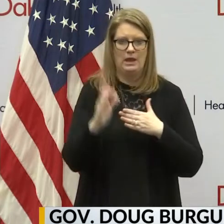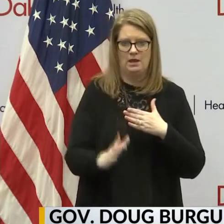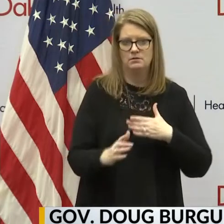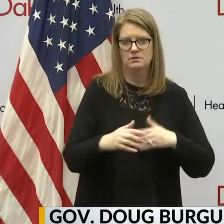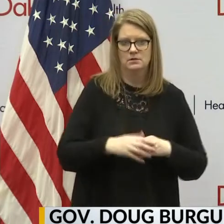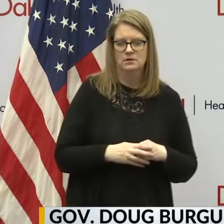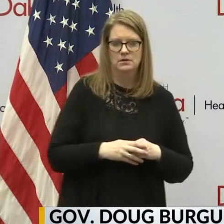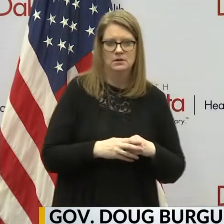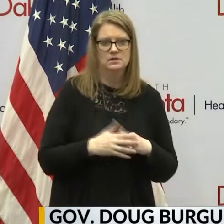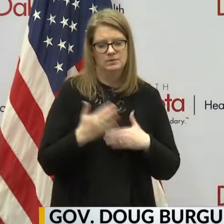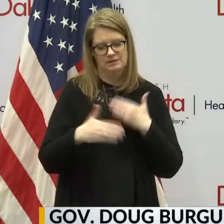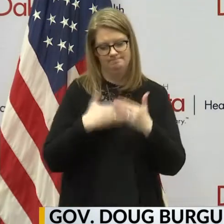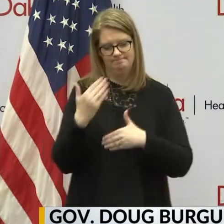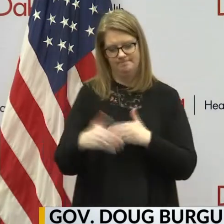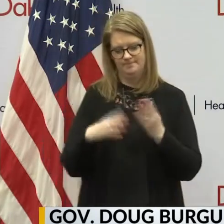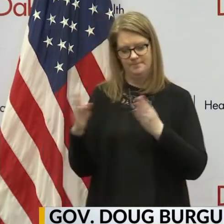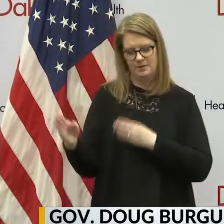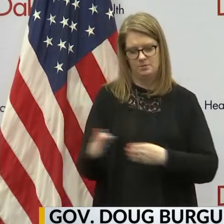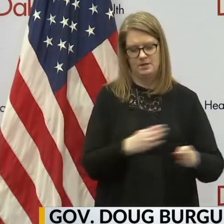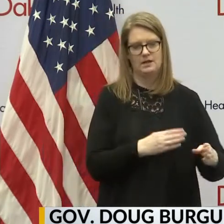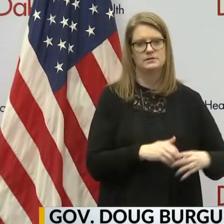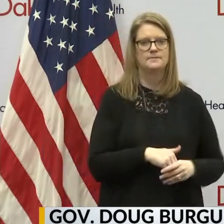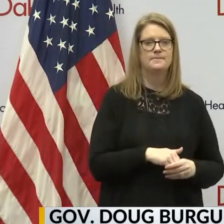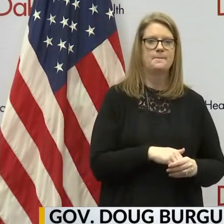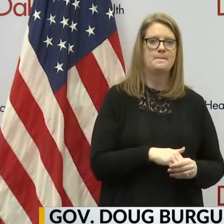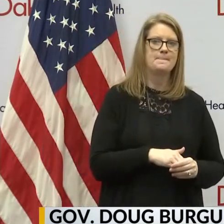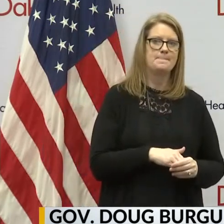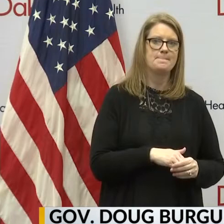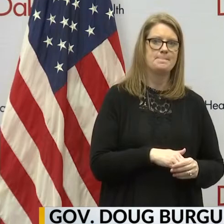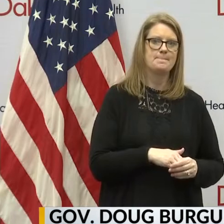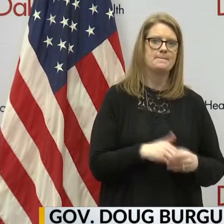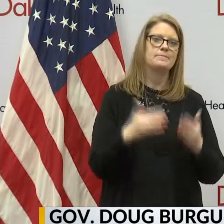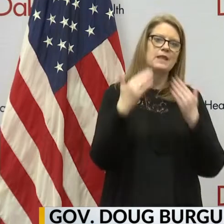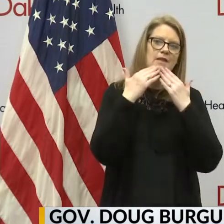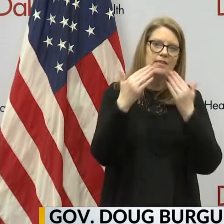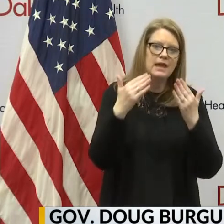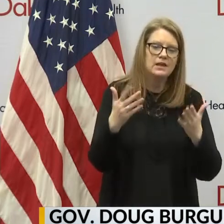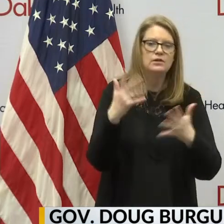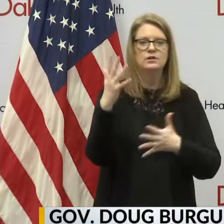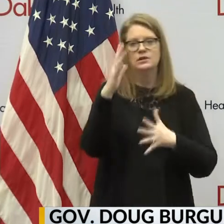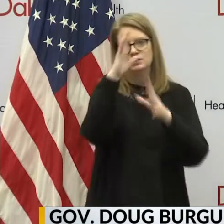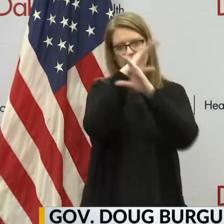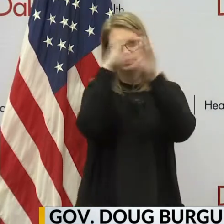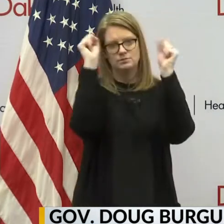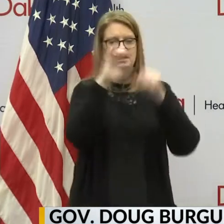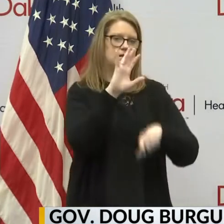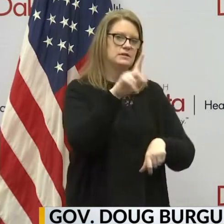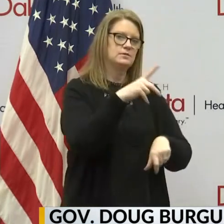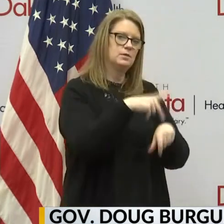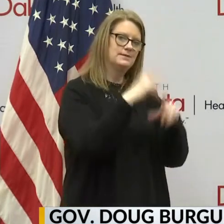THOSE APPROVALS WILL CONTINUE TO RAMP UP THROUGH TONIGHT, TOMORROW AND THE WEEKEND AS WE